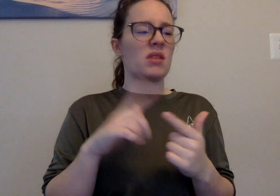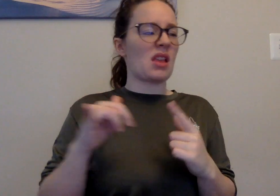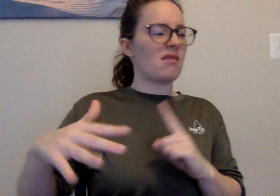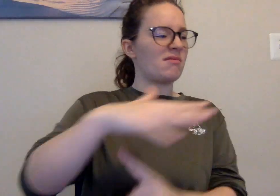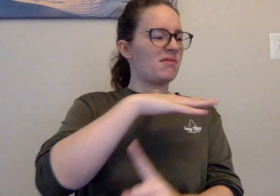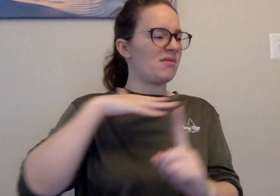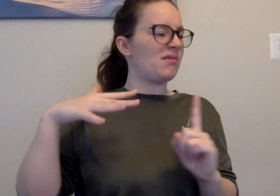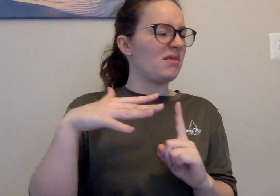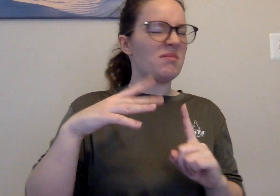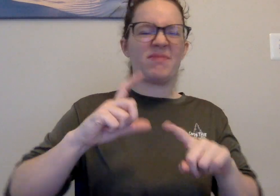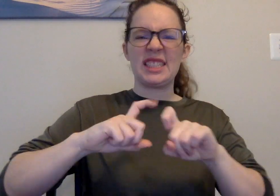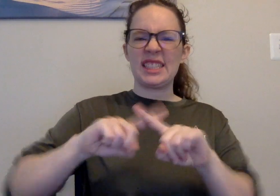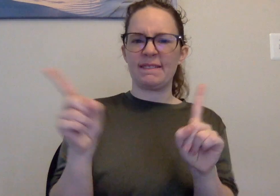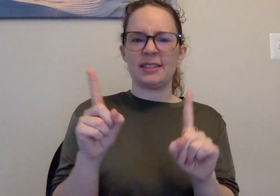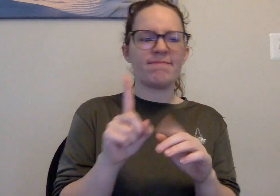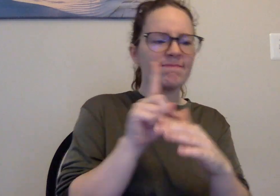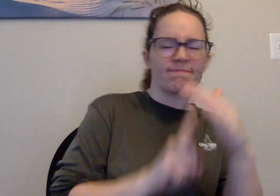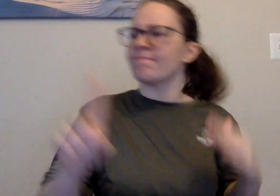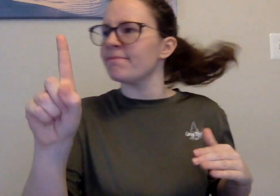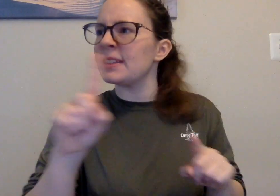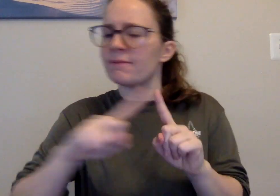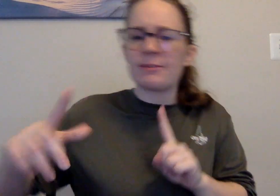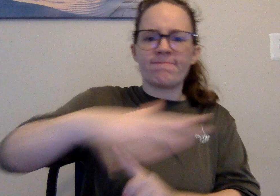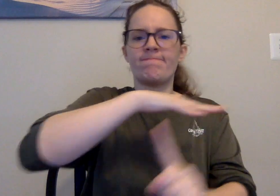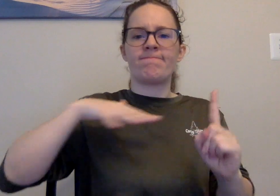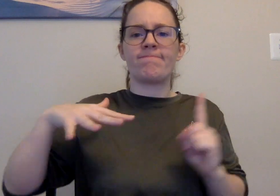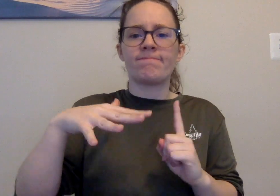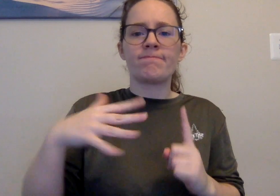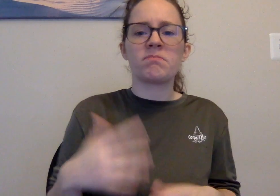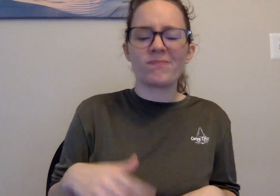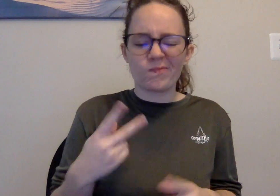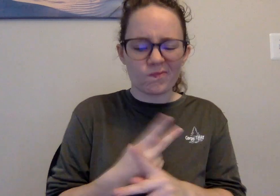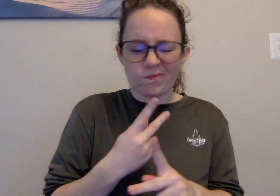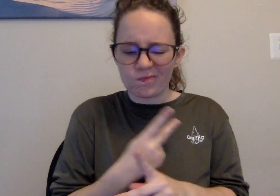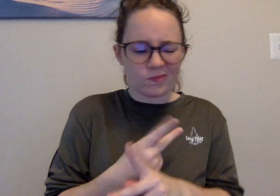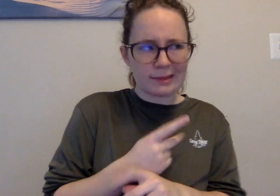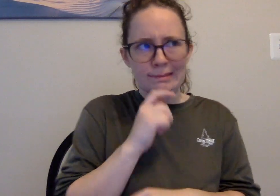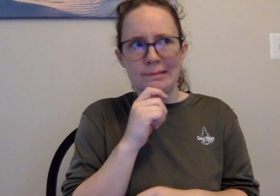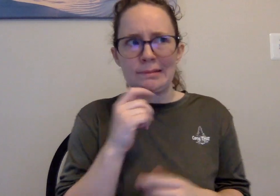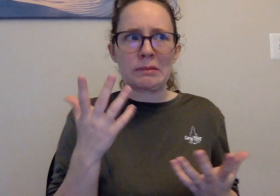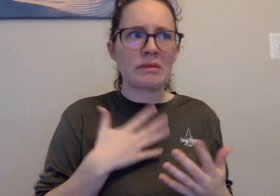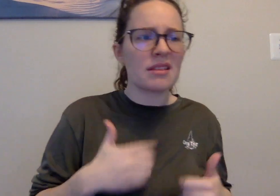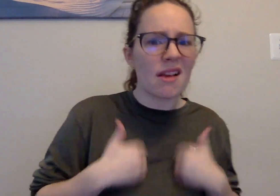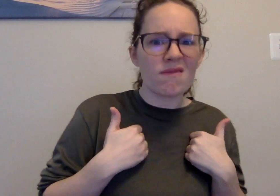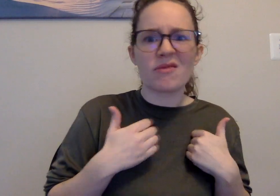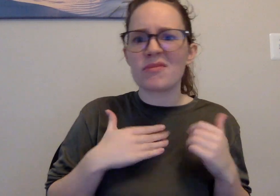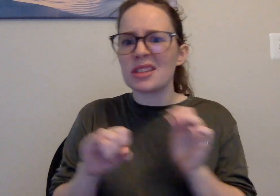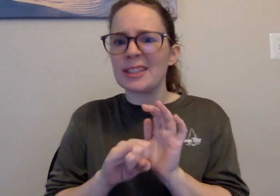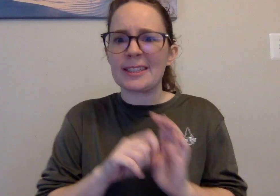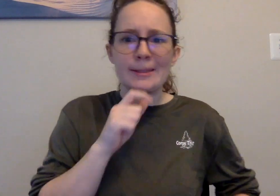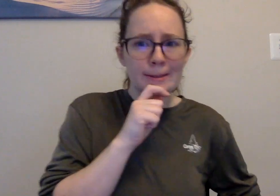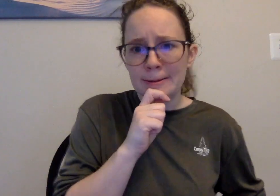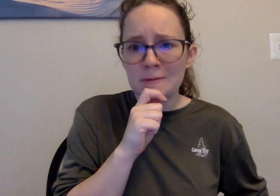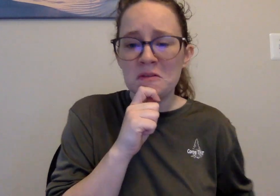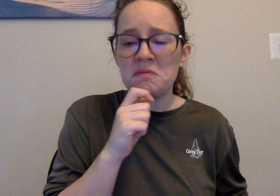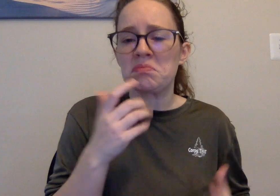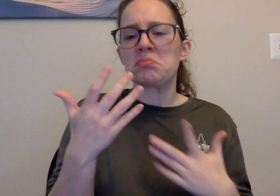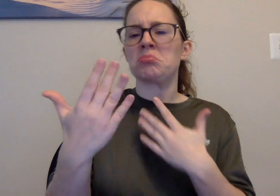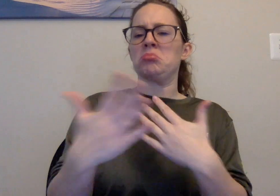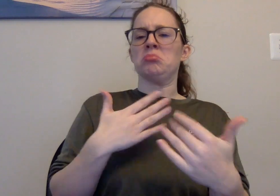Maybe to just want to be in a different space while you figure things out.